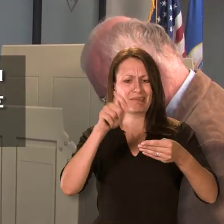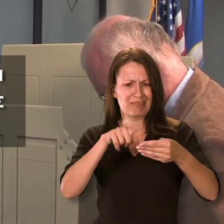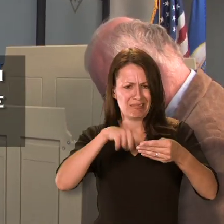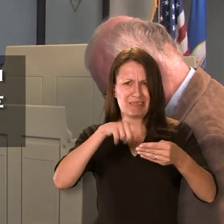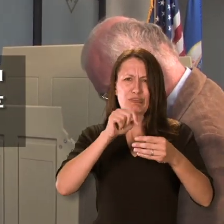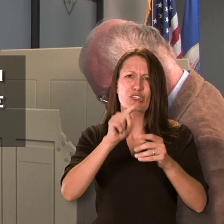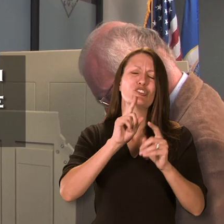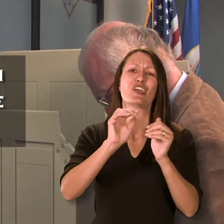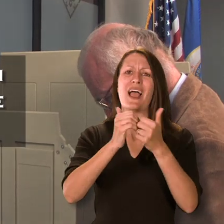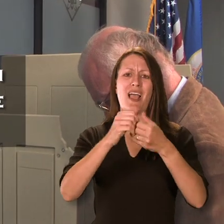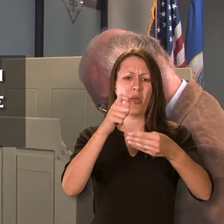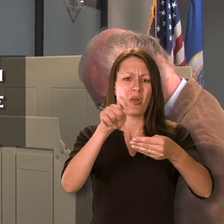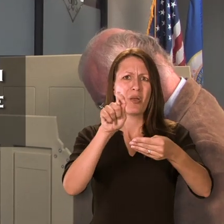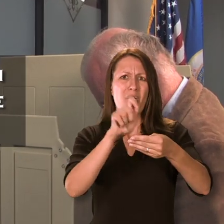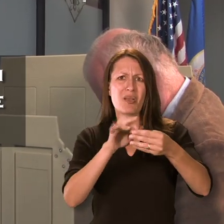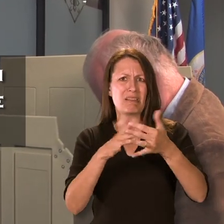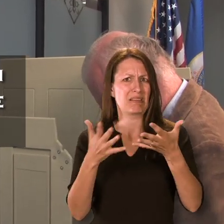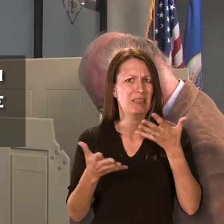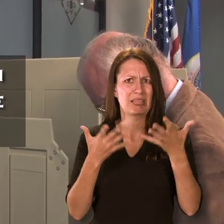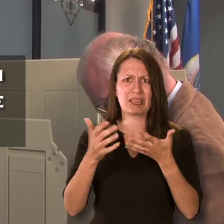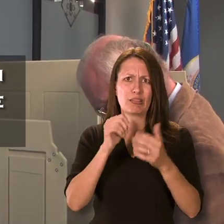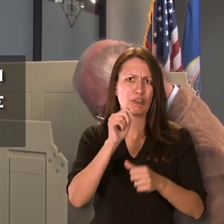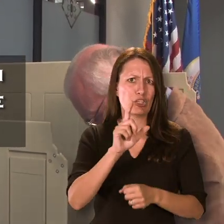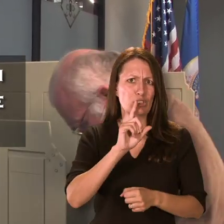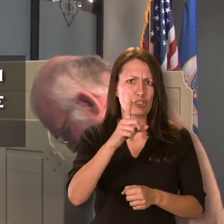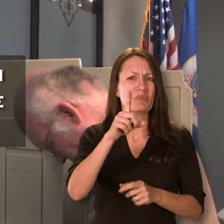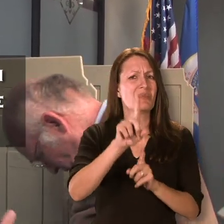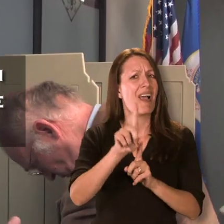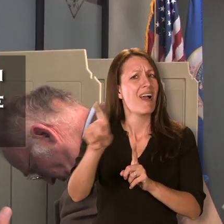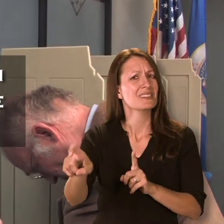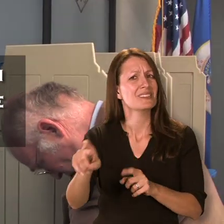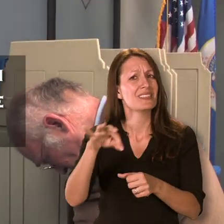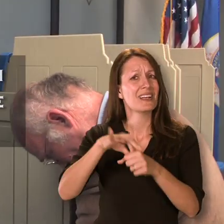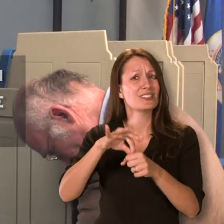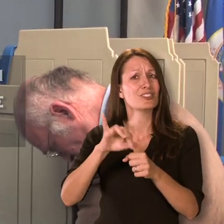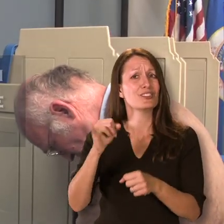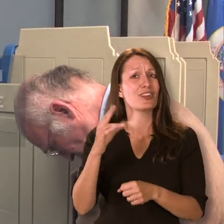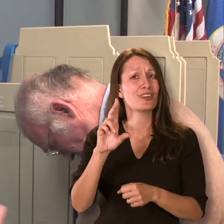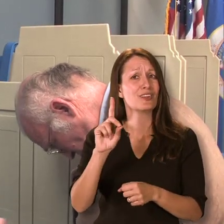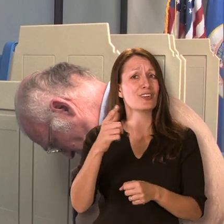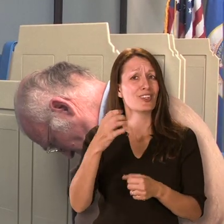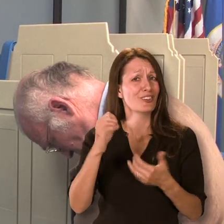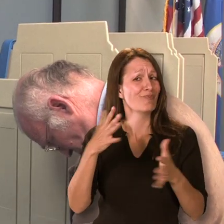Election Judges are there to help you mark your ballot if you need it.